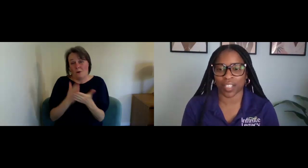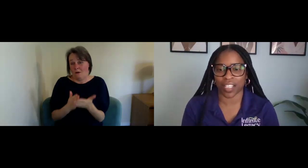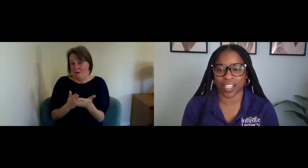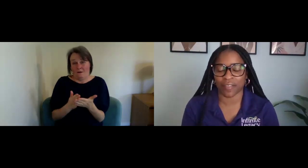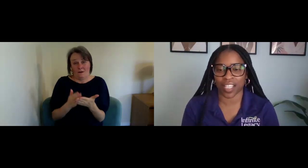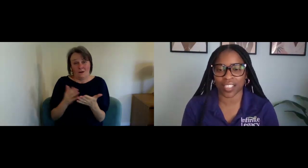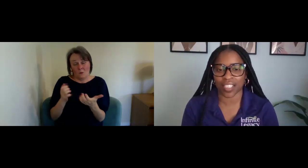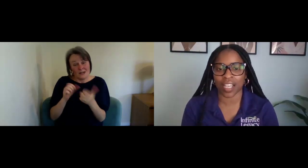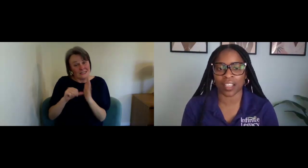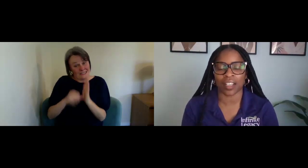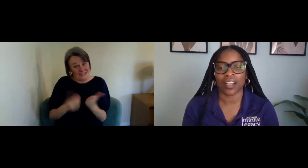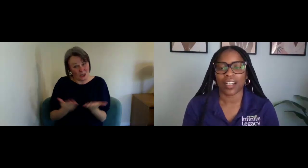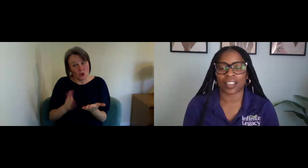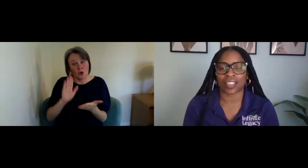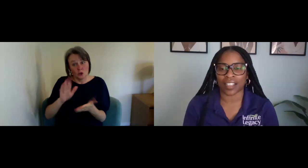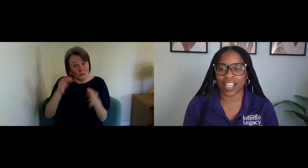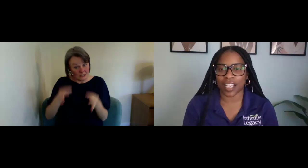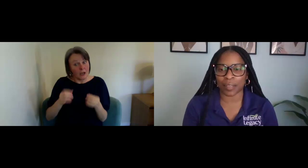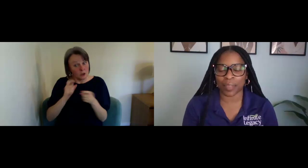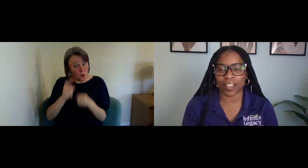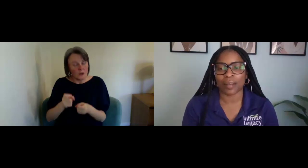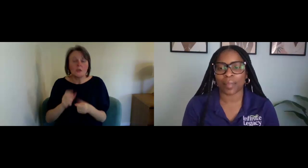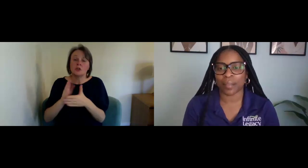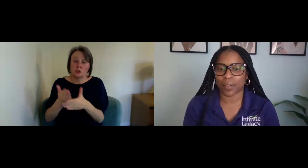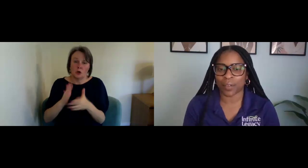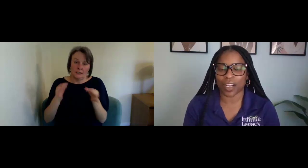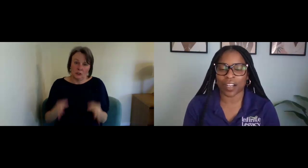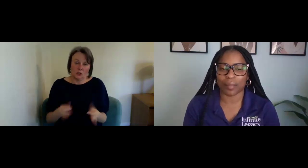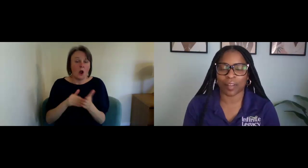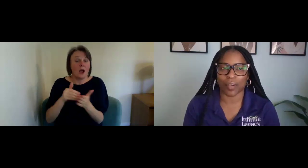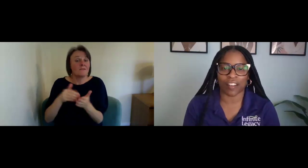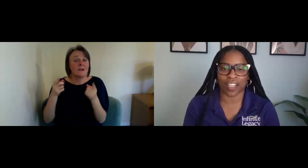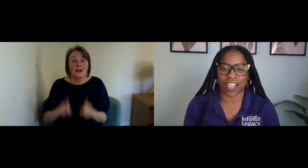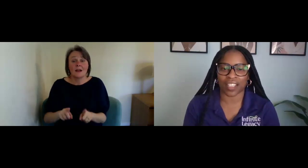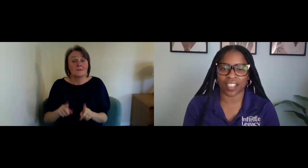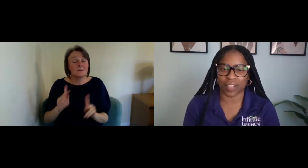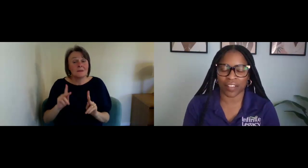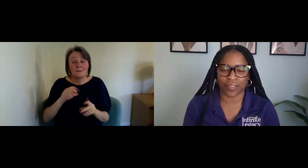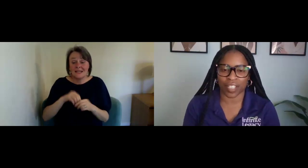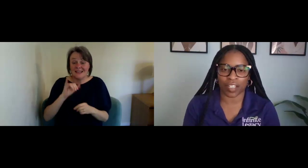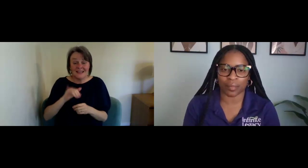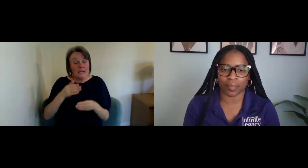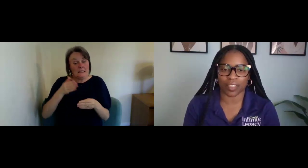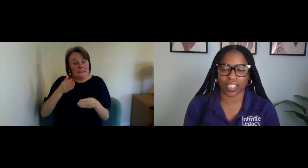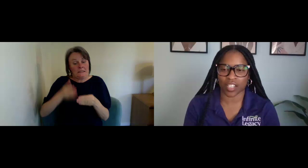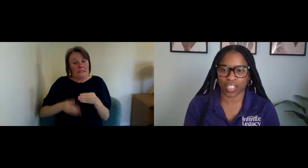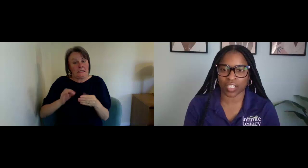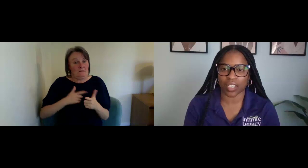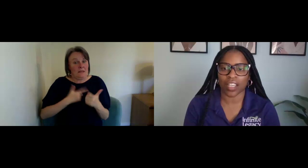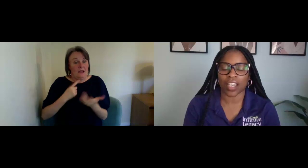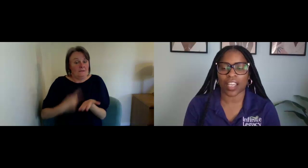to emphasize tonight. A lot of times, people when they're in that end of life discussion,